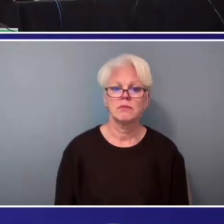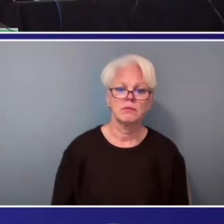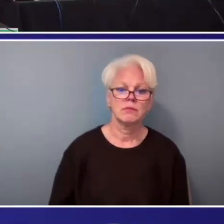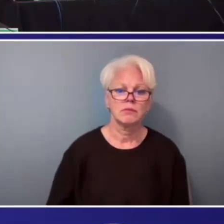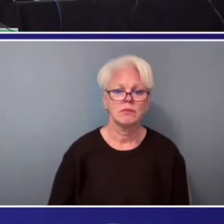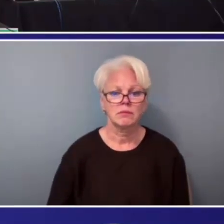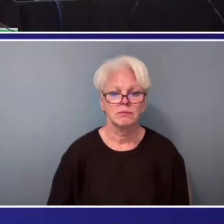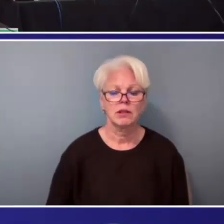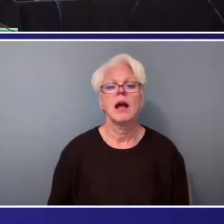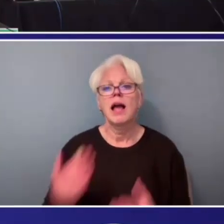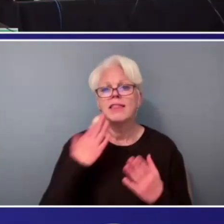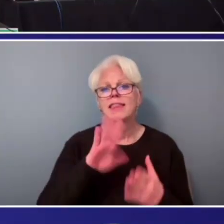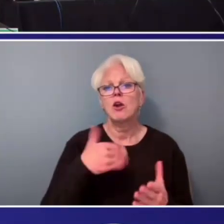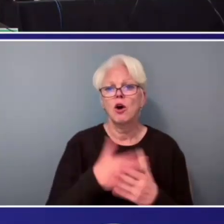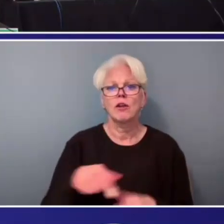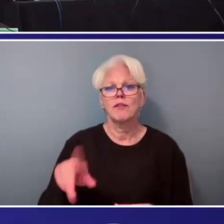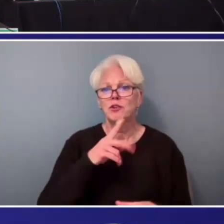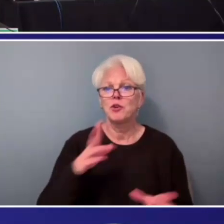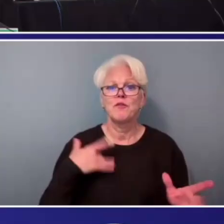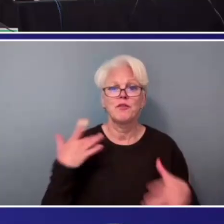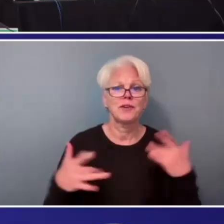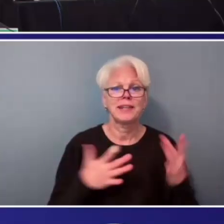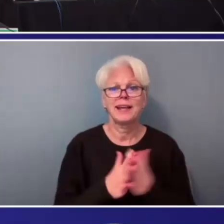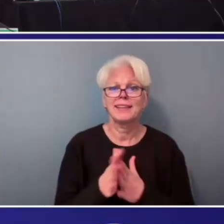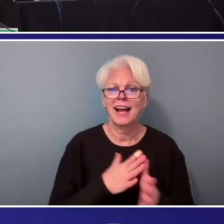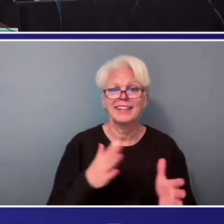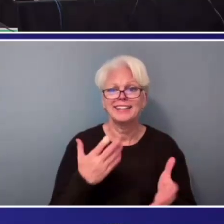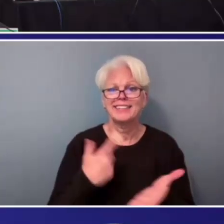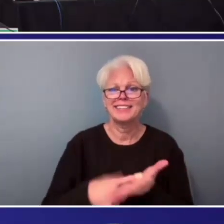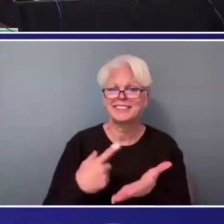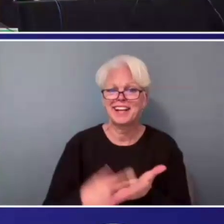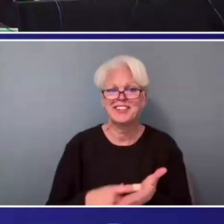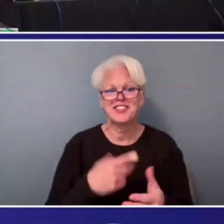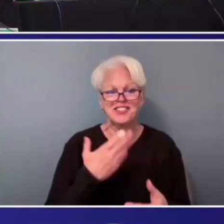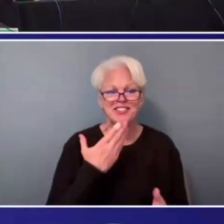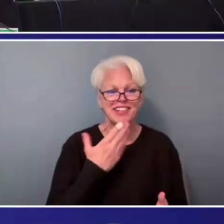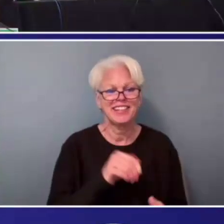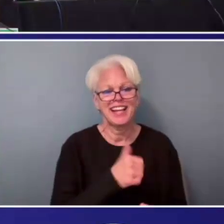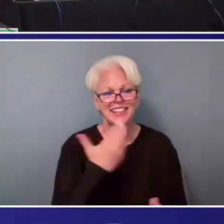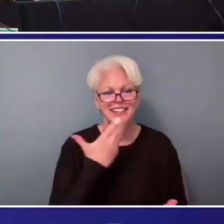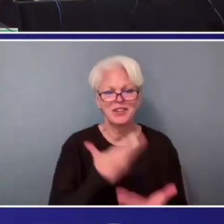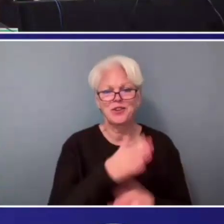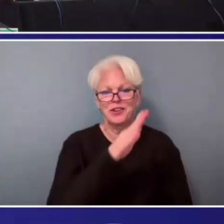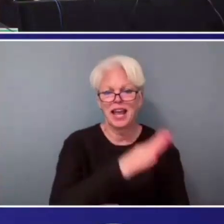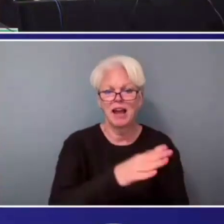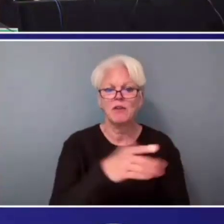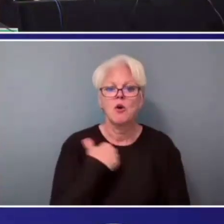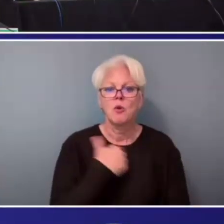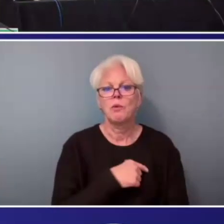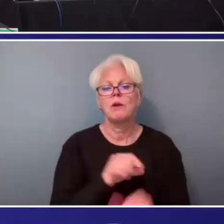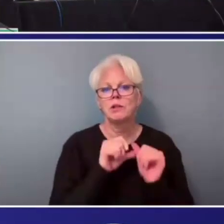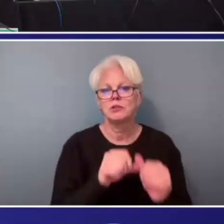Thank you all for the very lively discussion and for another good afternoon. We will resume tomorrow morning at 9:00